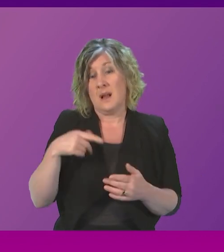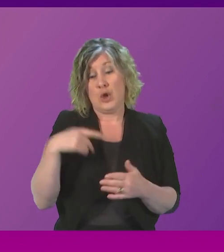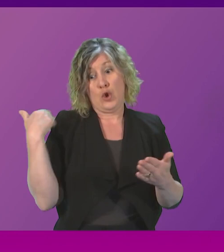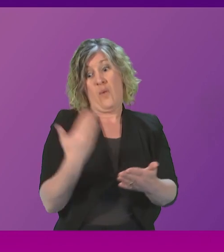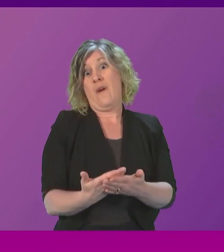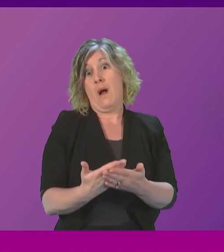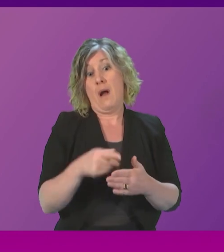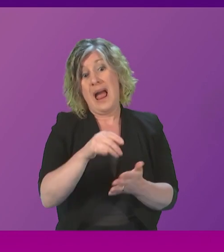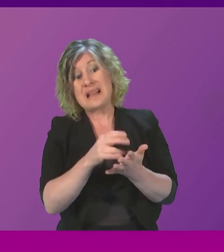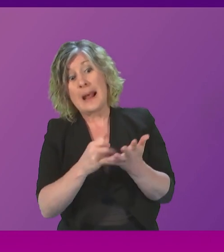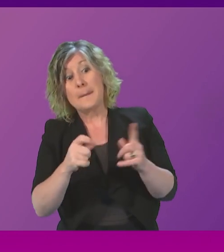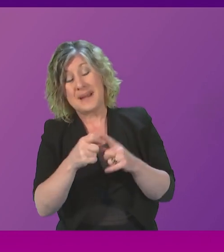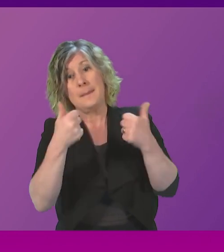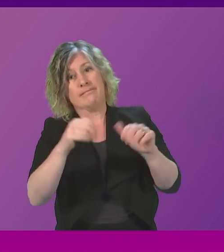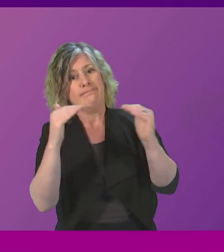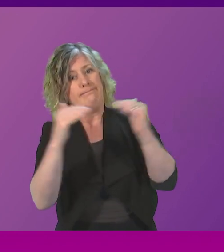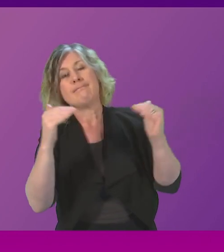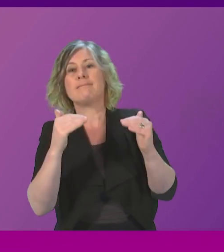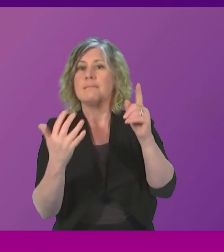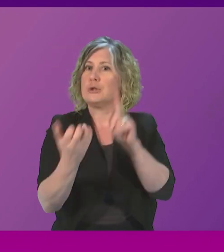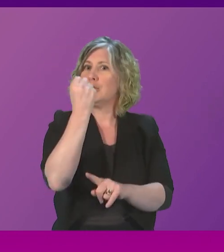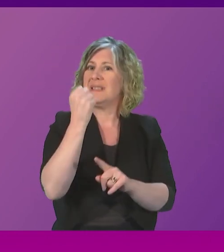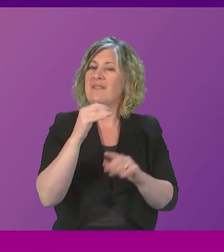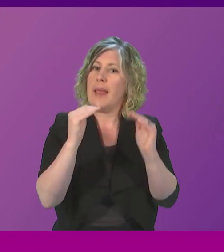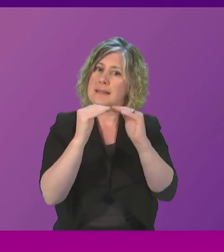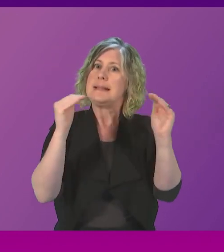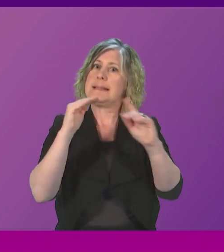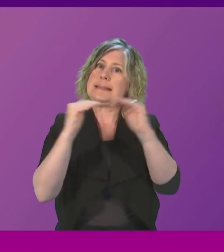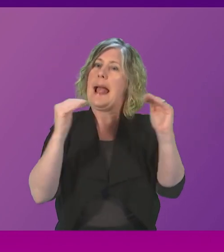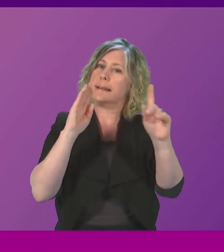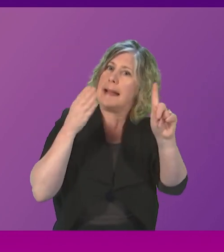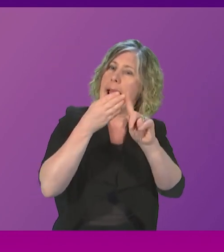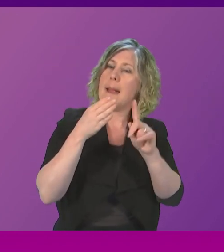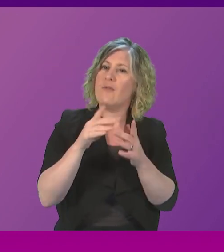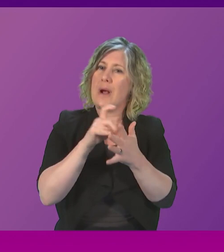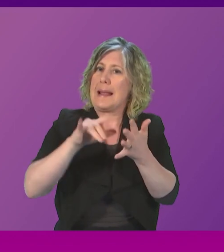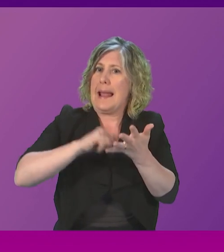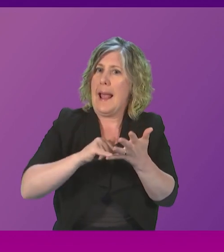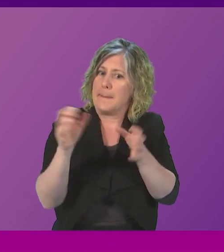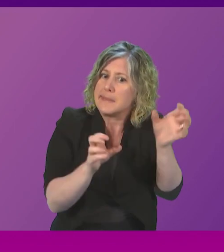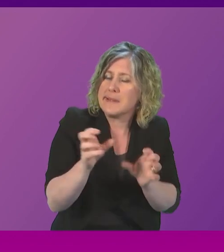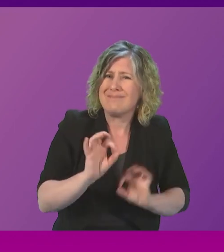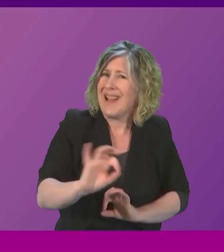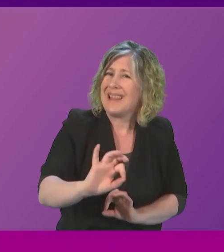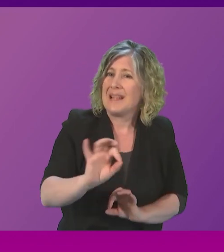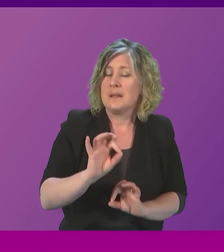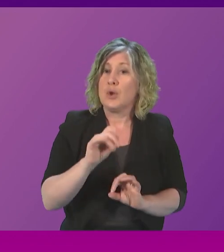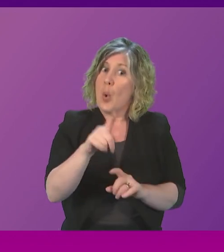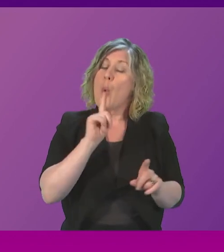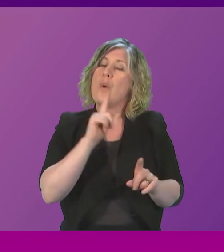When Humza Yousaf was health secretary, Labour repeatedly called for a new referral system so that no young person would be rejected for treatment, for every general practitioner